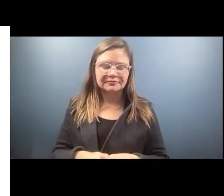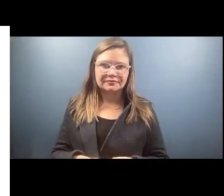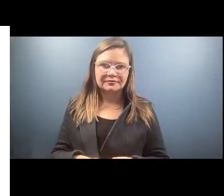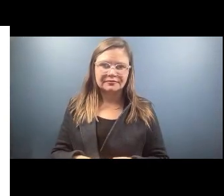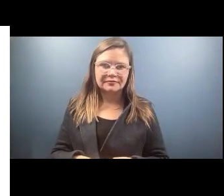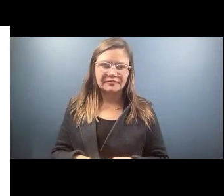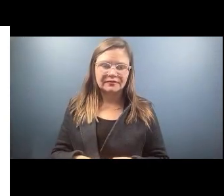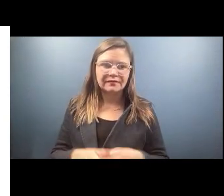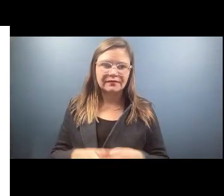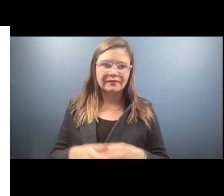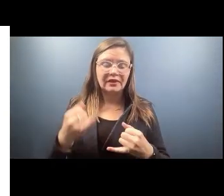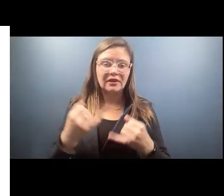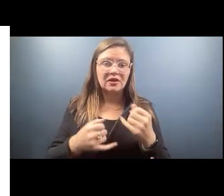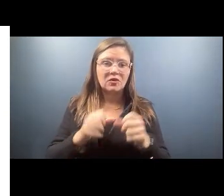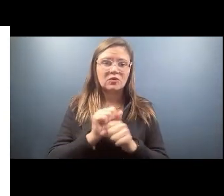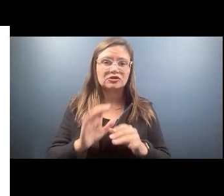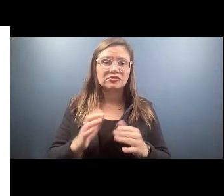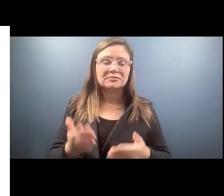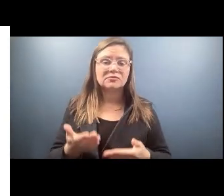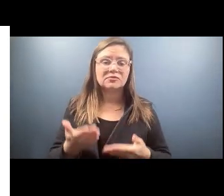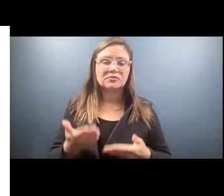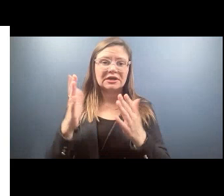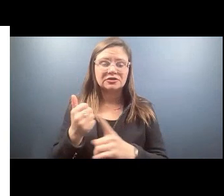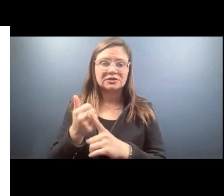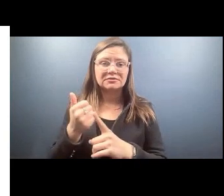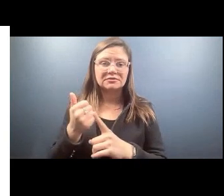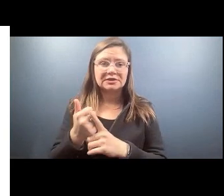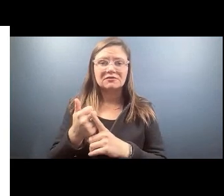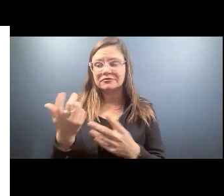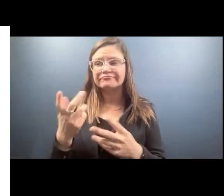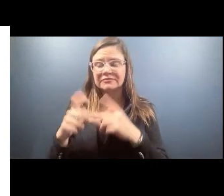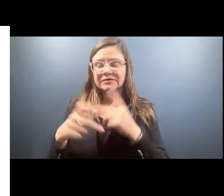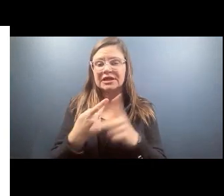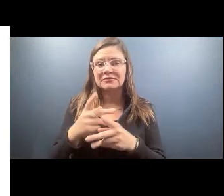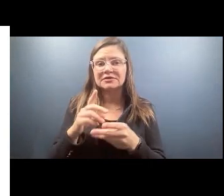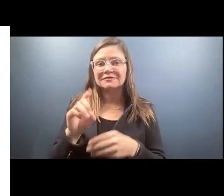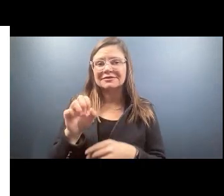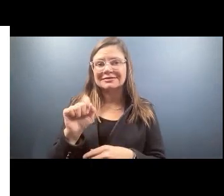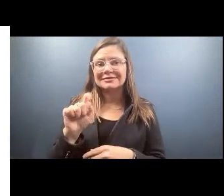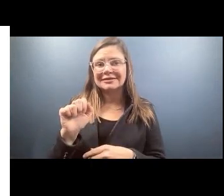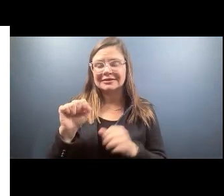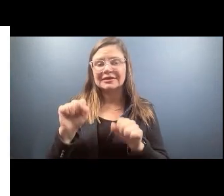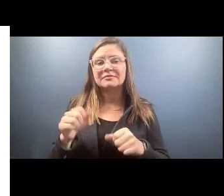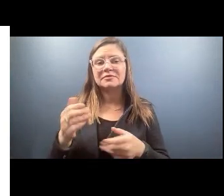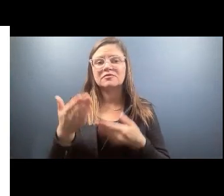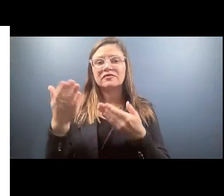Finally, workers and providers themselves are sources of data. These could be things like provider surveys and reports,